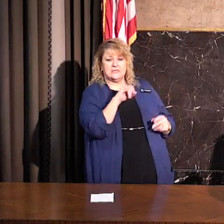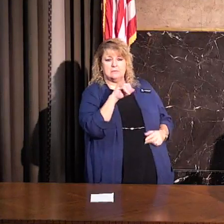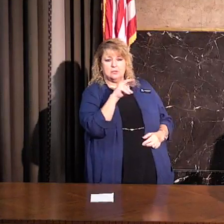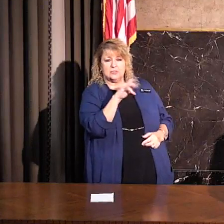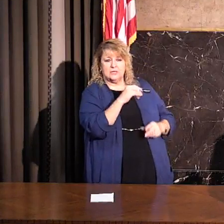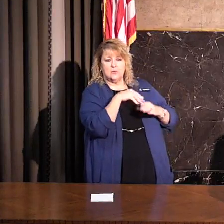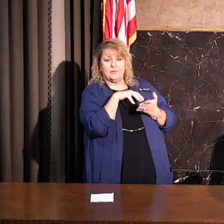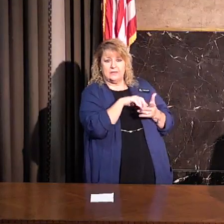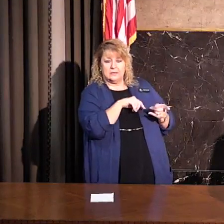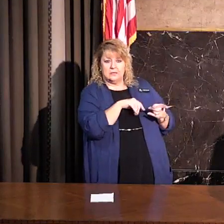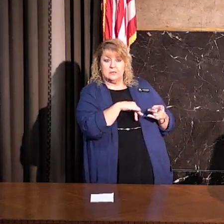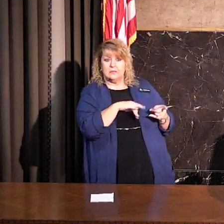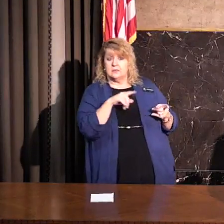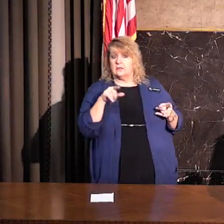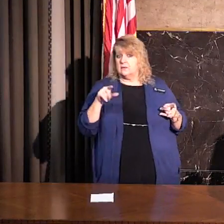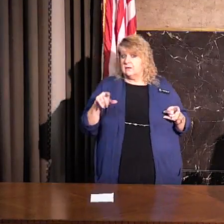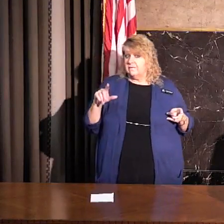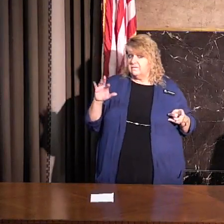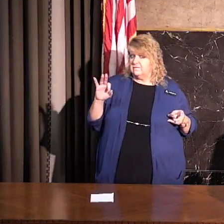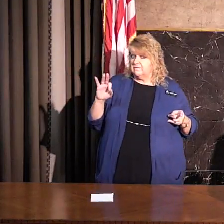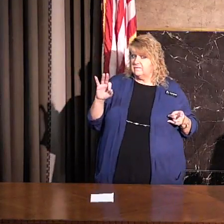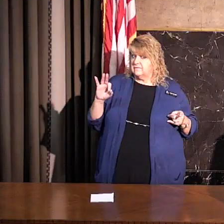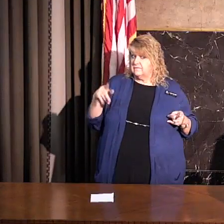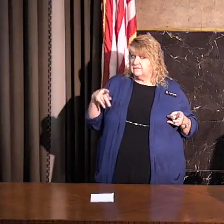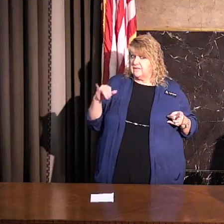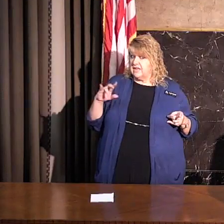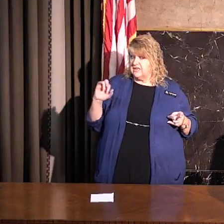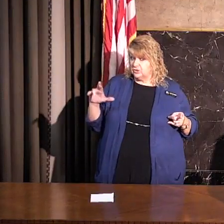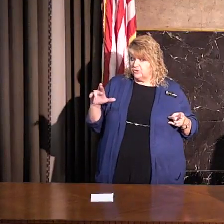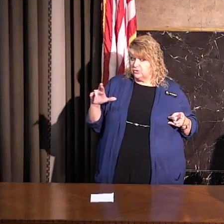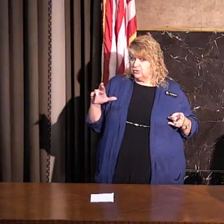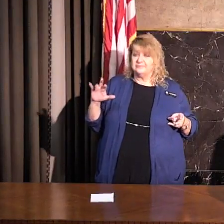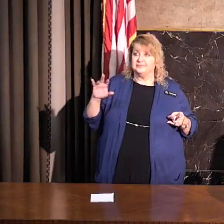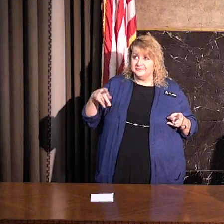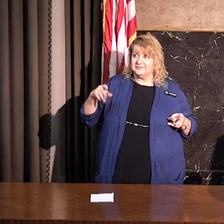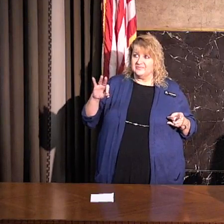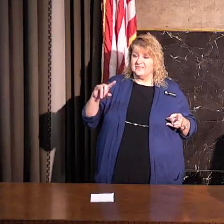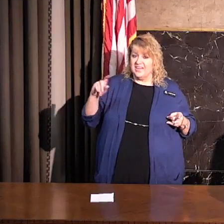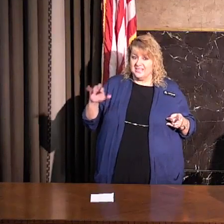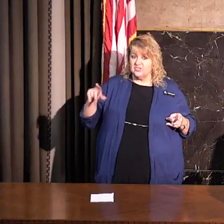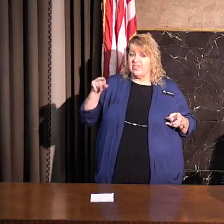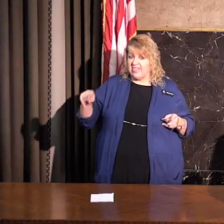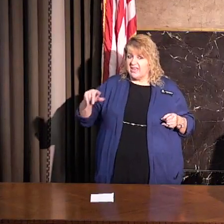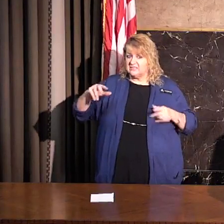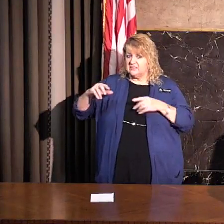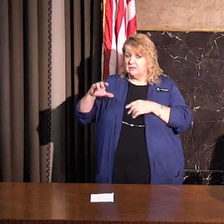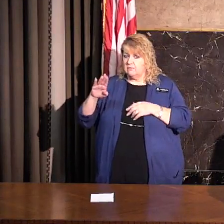month. three or 4 weeks on made and Johnson and Johnson for